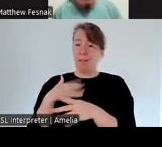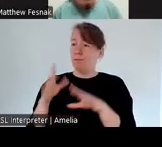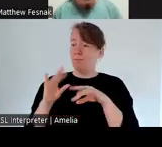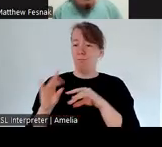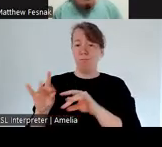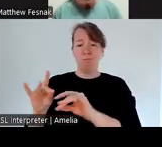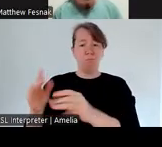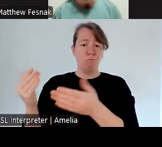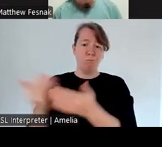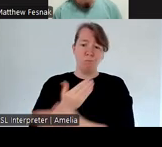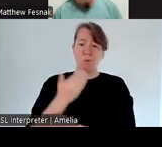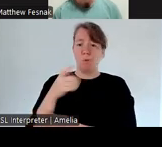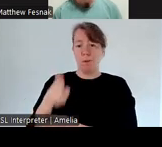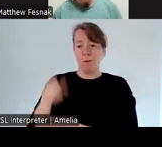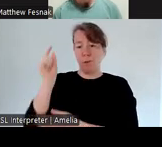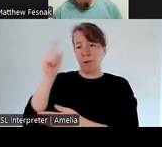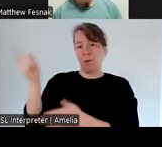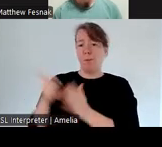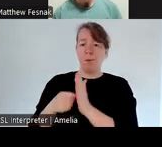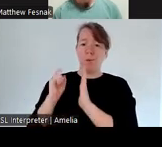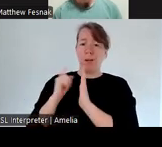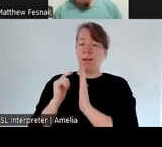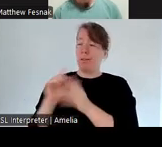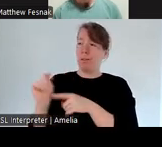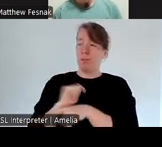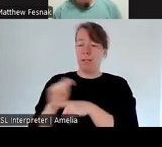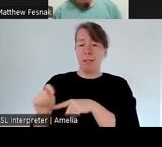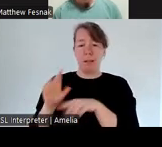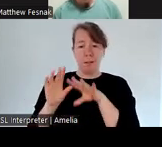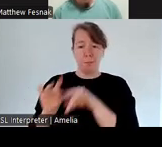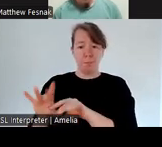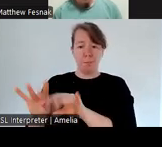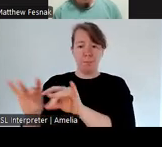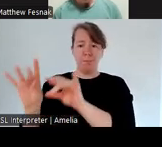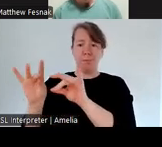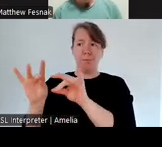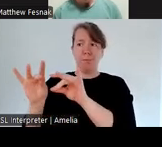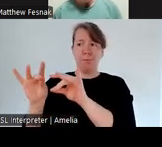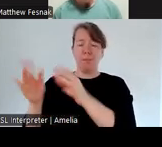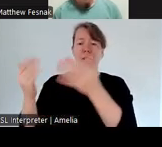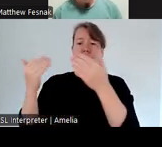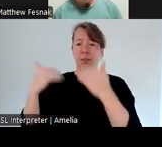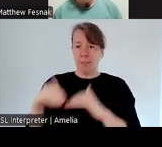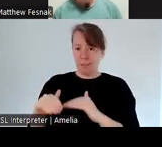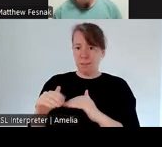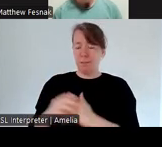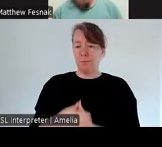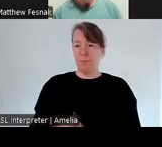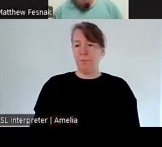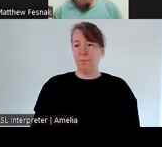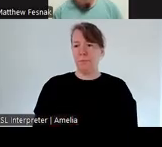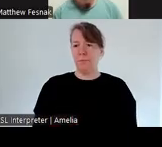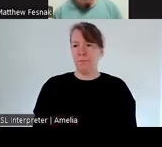And then um, it doesn't really seem to connect with the lived environments